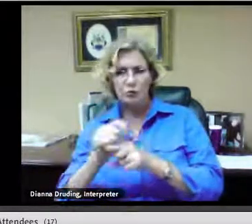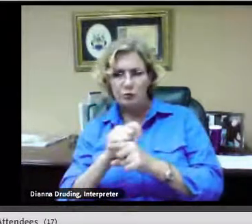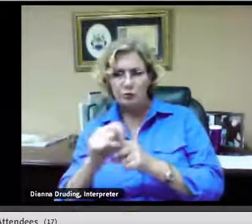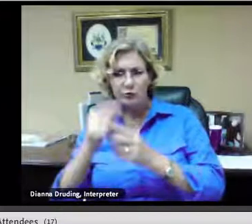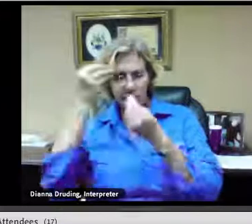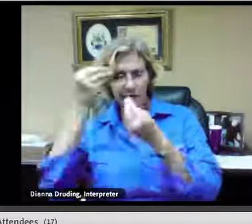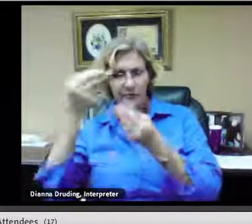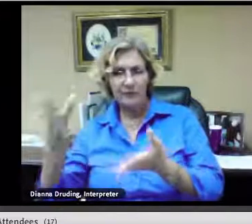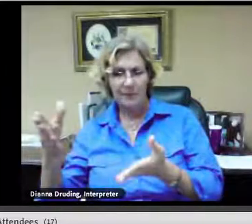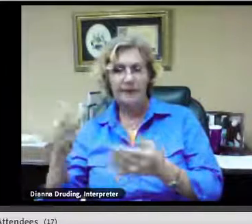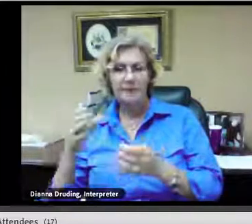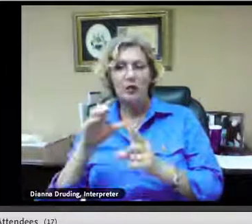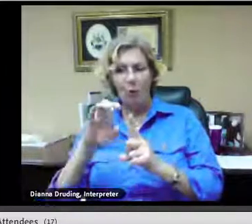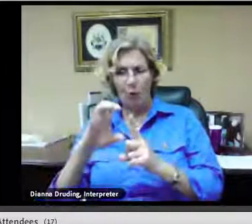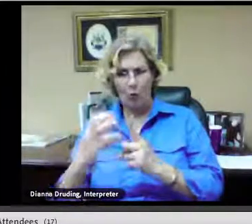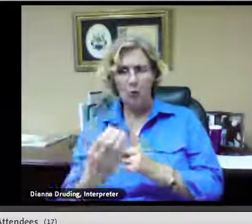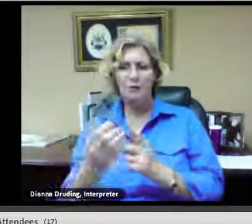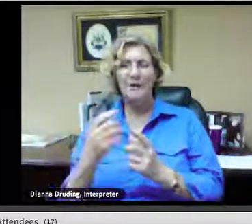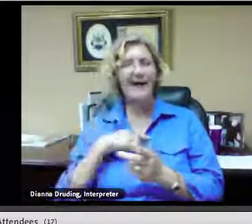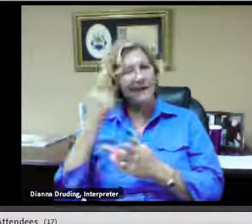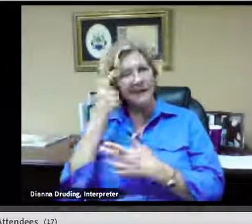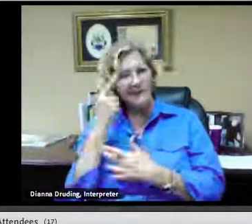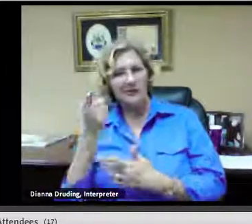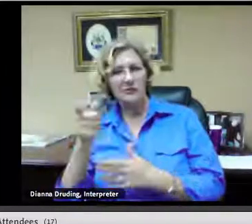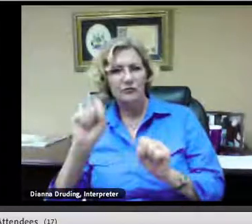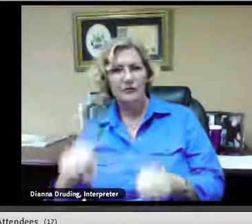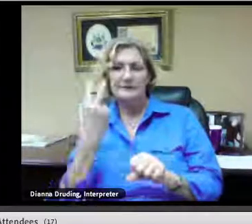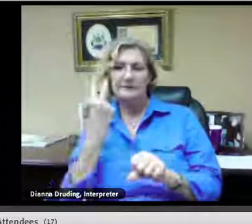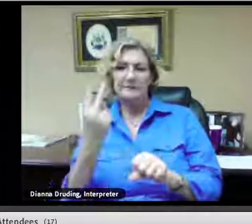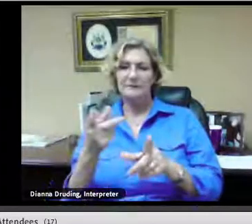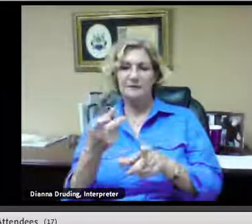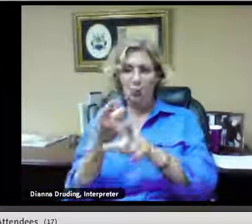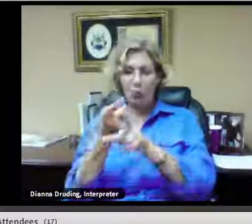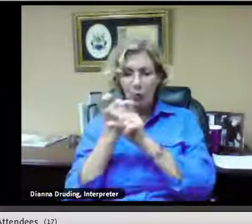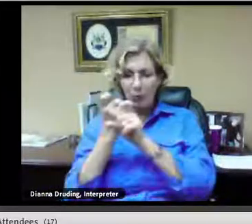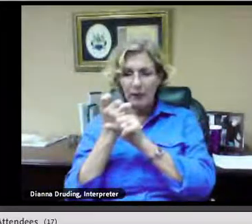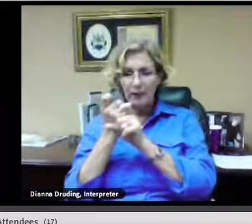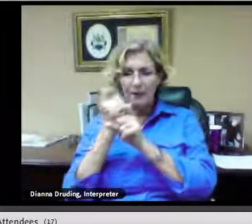you know, you can see if that, you know, medical model or this social model is at the heart of them.